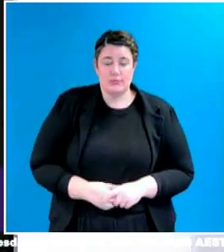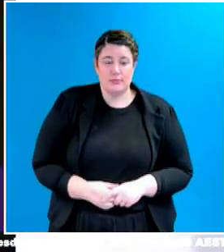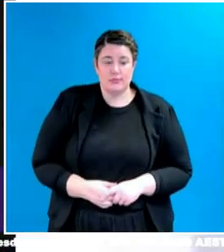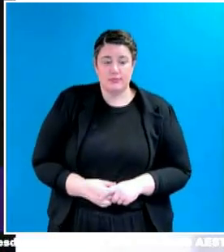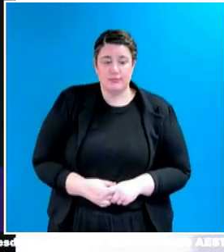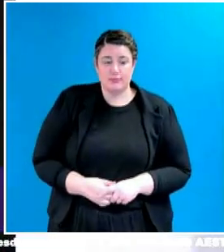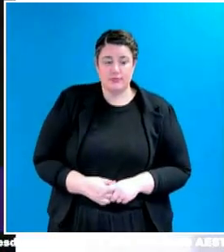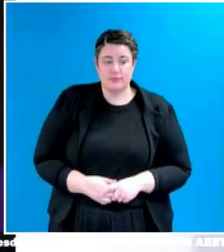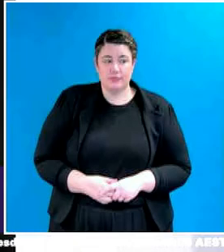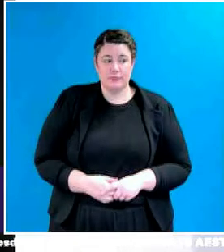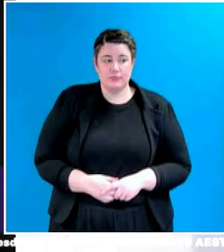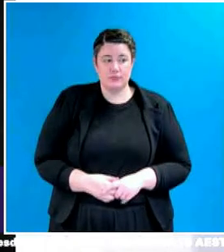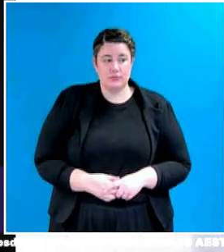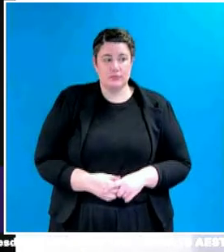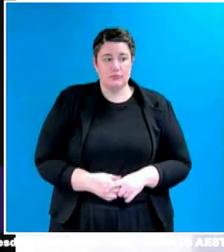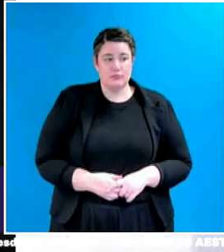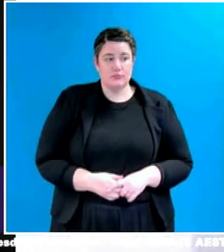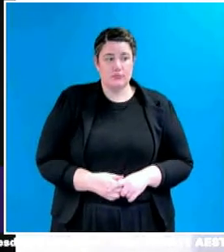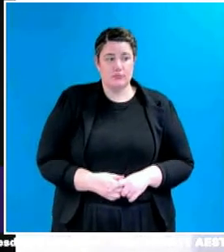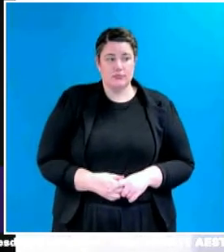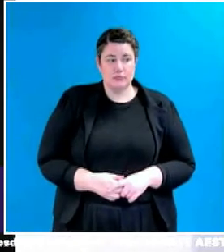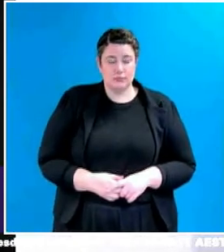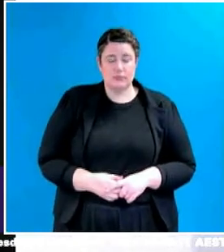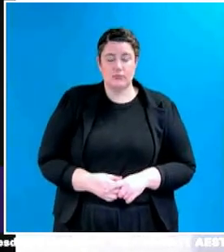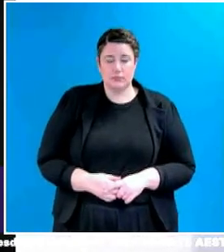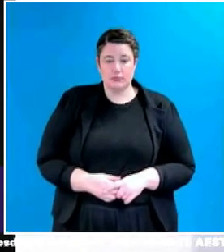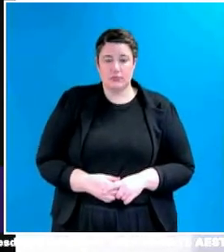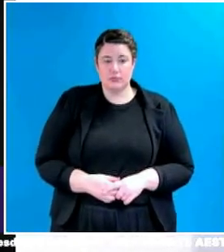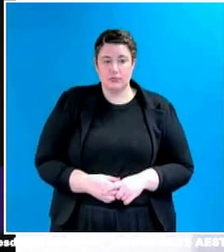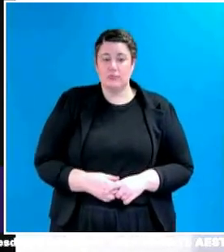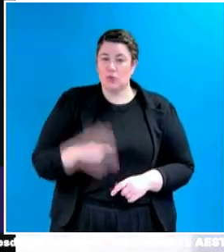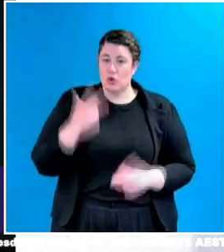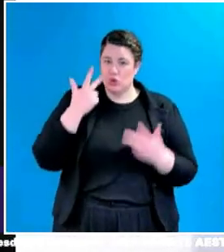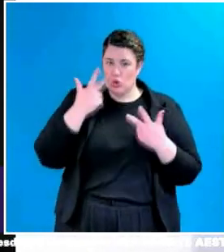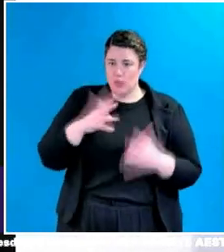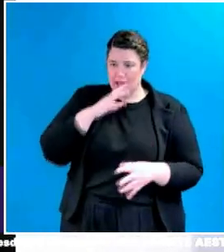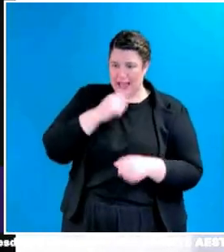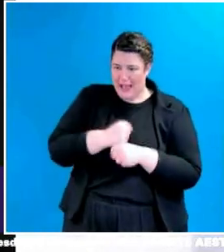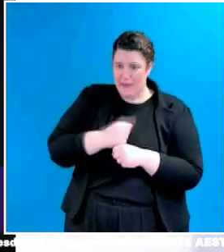acceptance that that requires proactive action on the part of governments, if